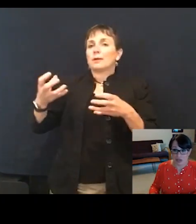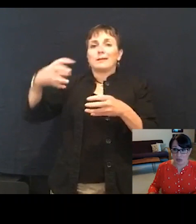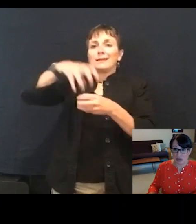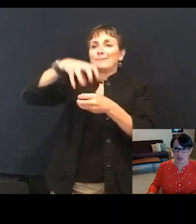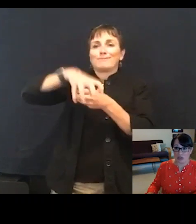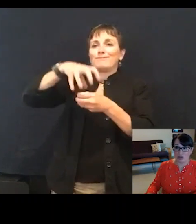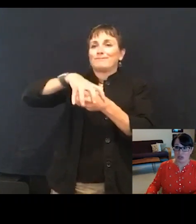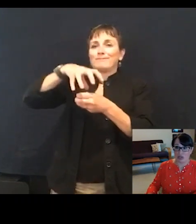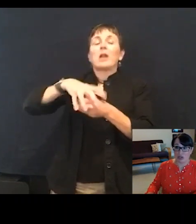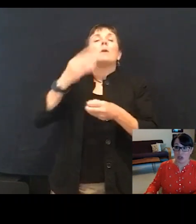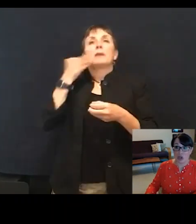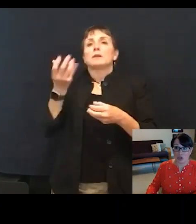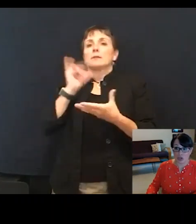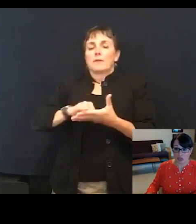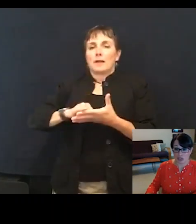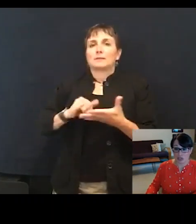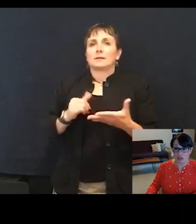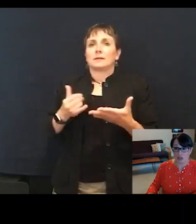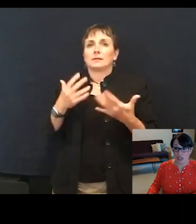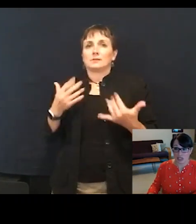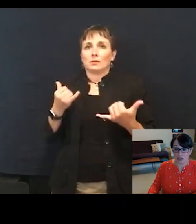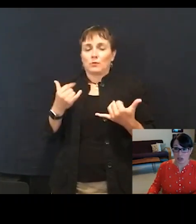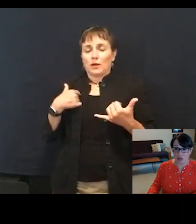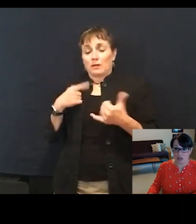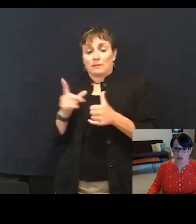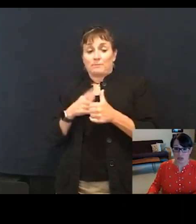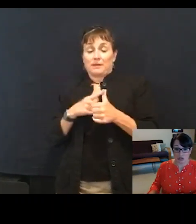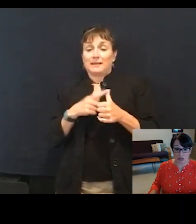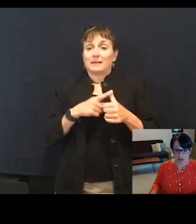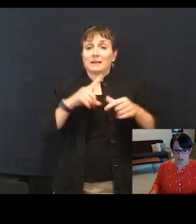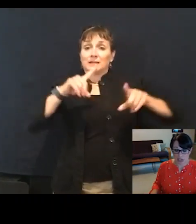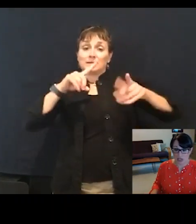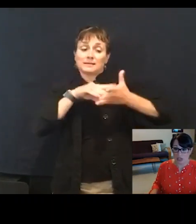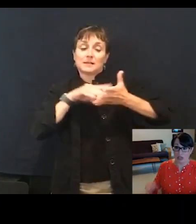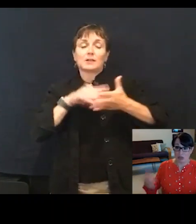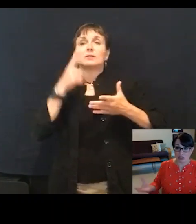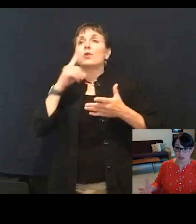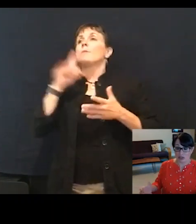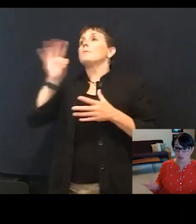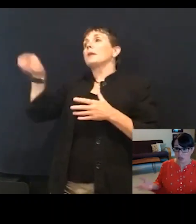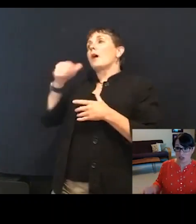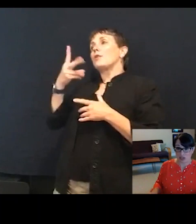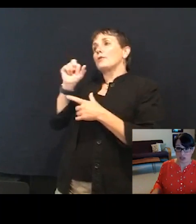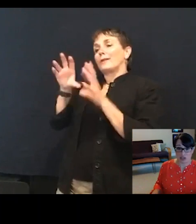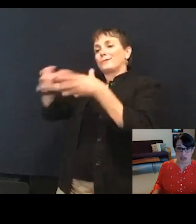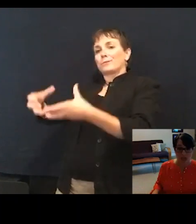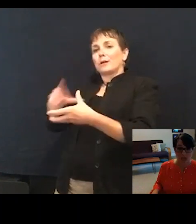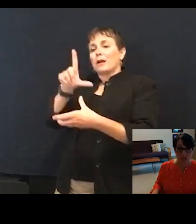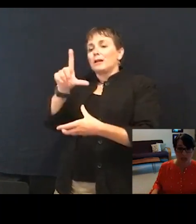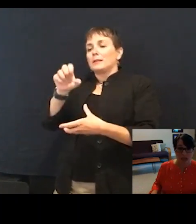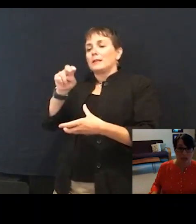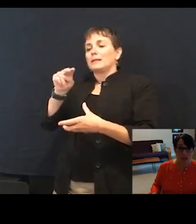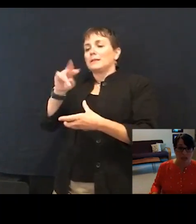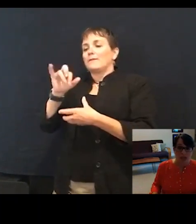focused on using a larger vector Lentivirus to deliver this gene, because it could fit the entire gene.